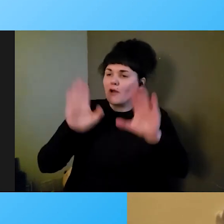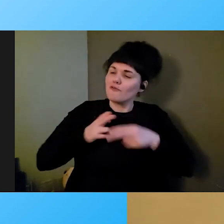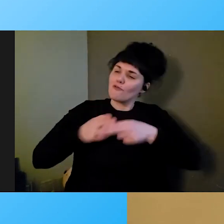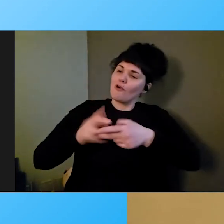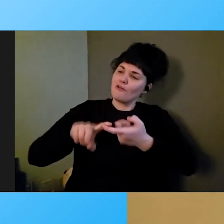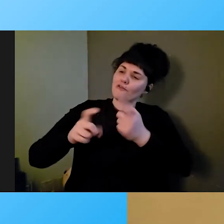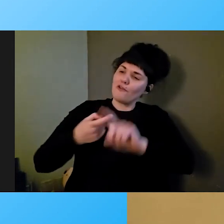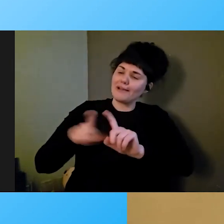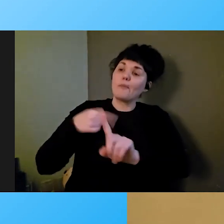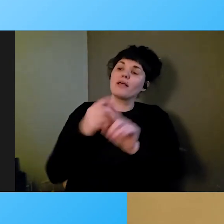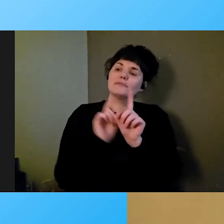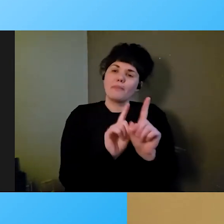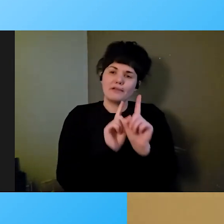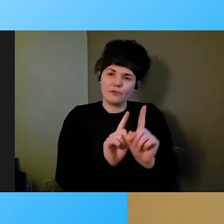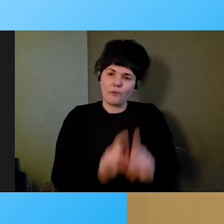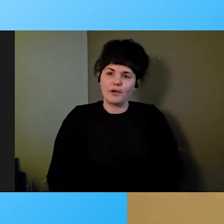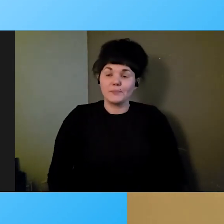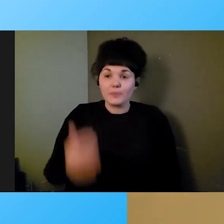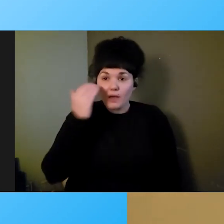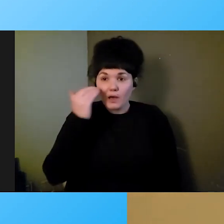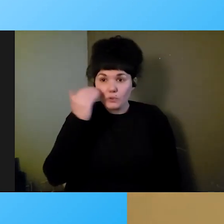And I know we have gone over the